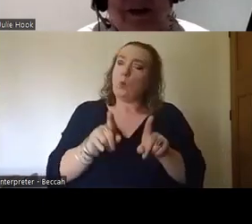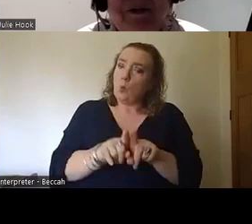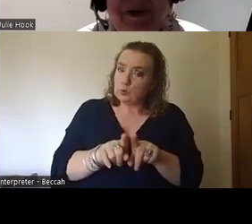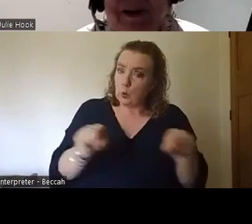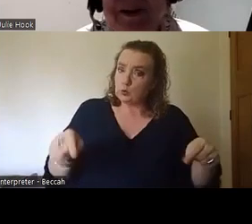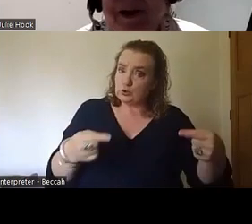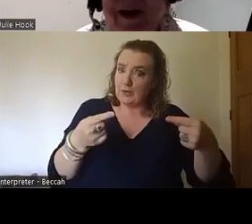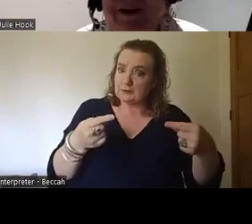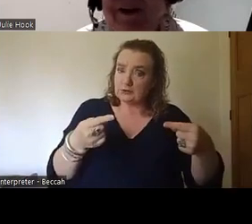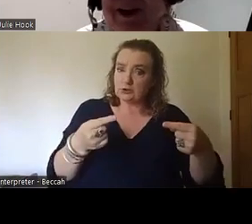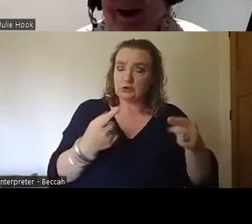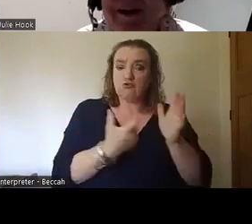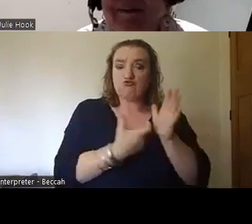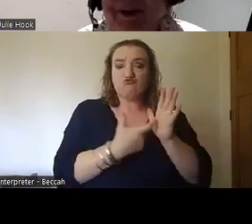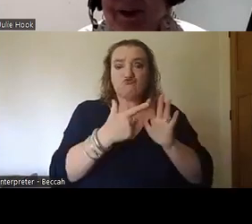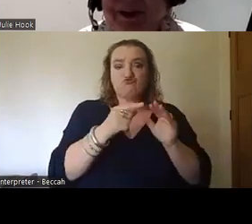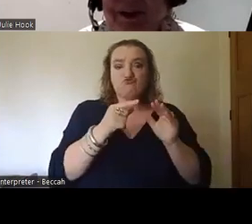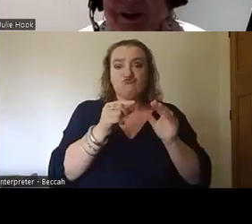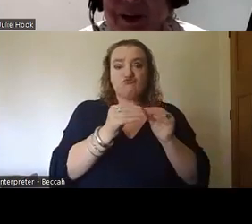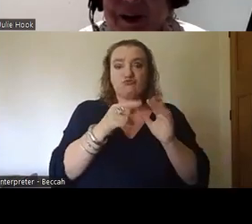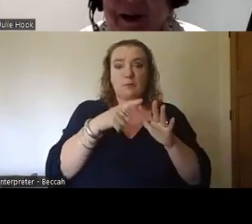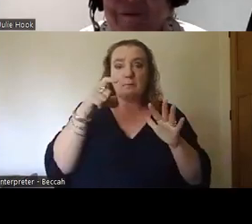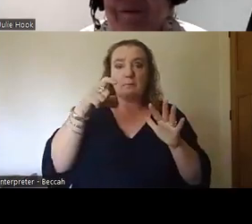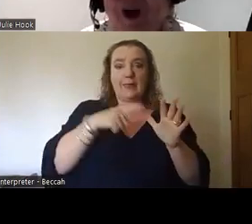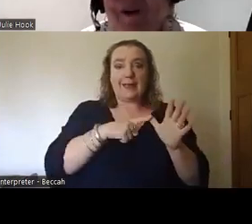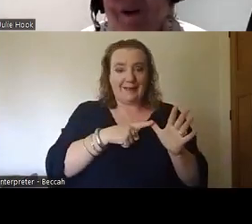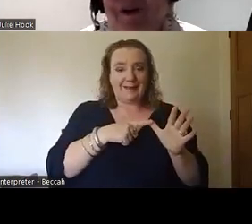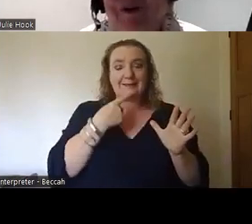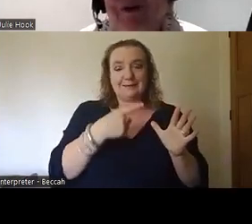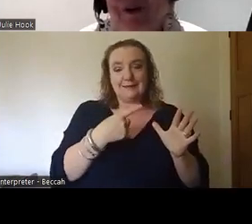is Rebekah's last commentary